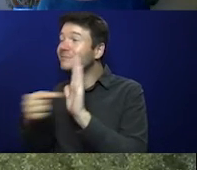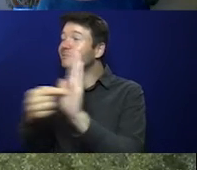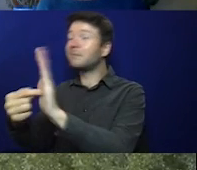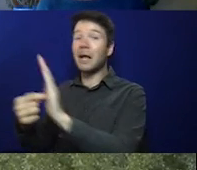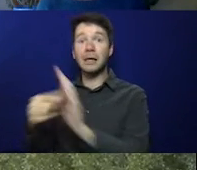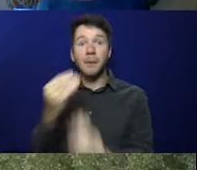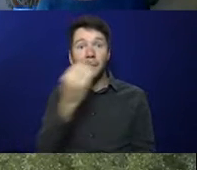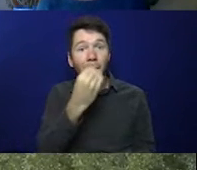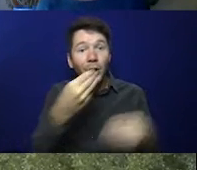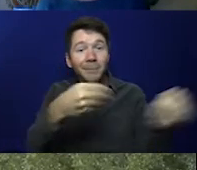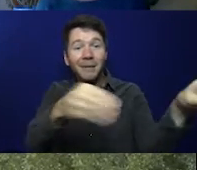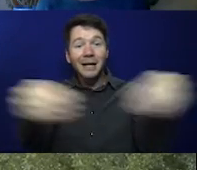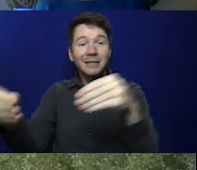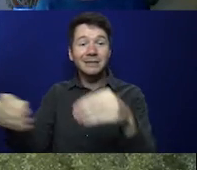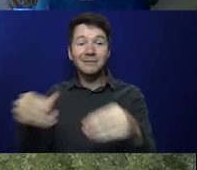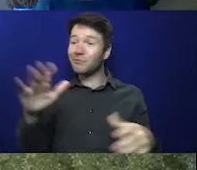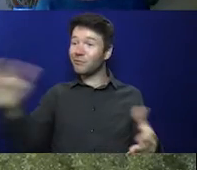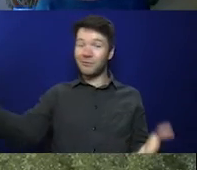displays, and a marketplace.